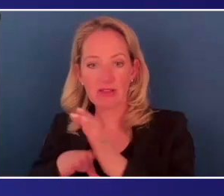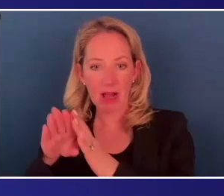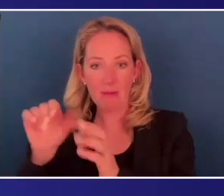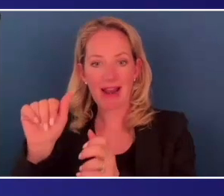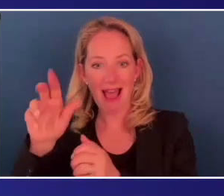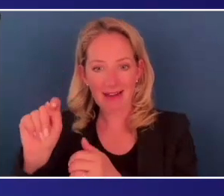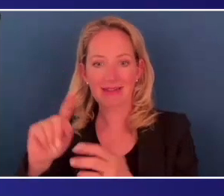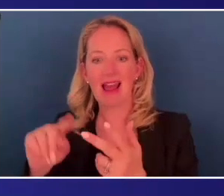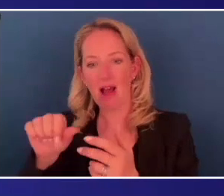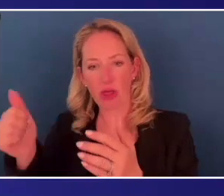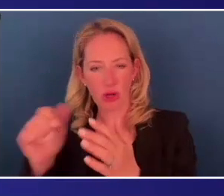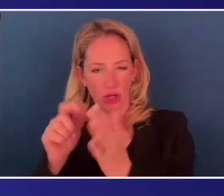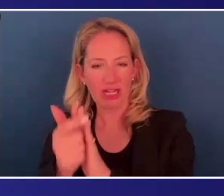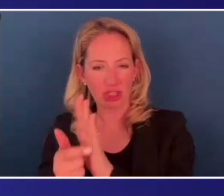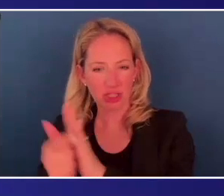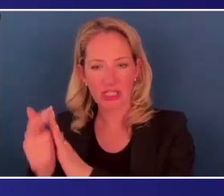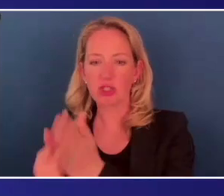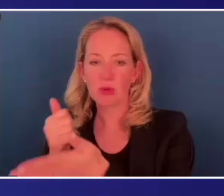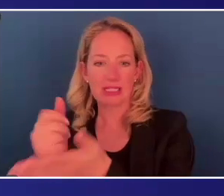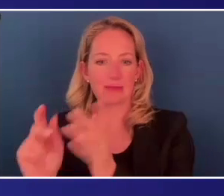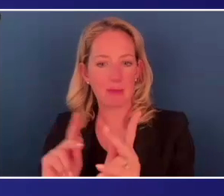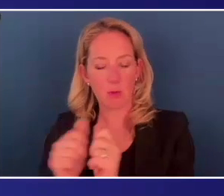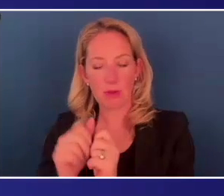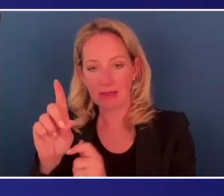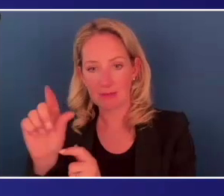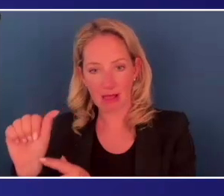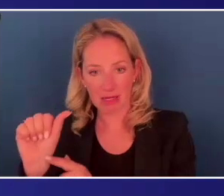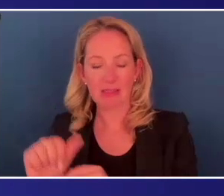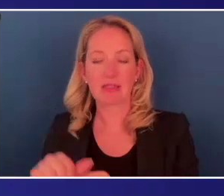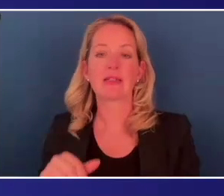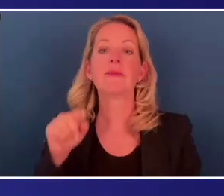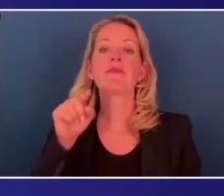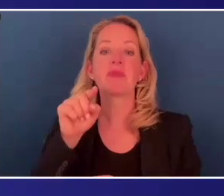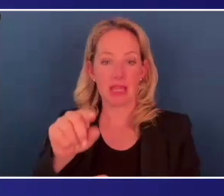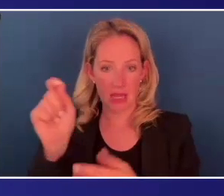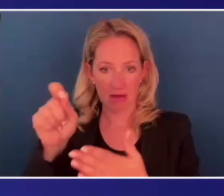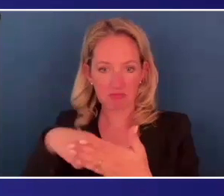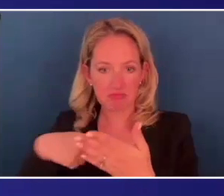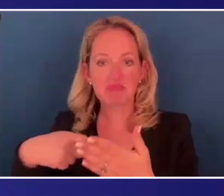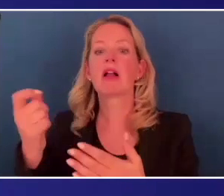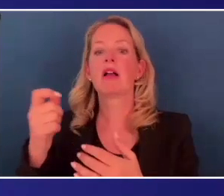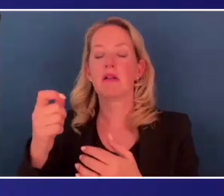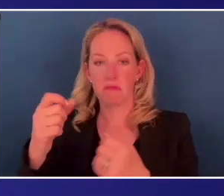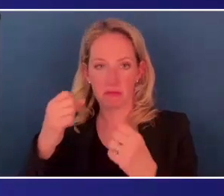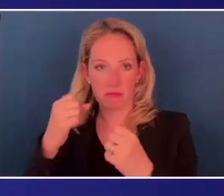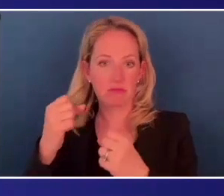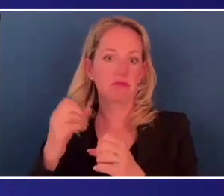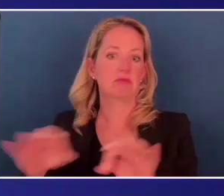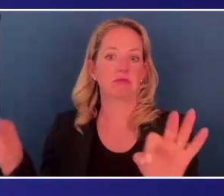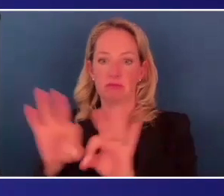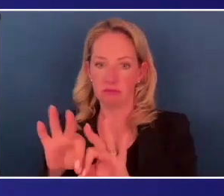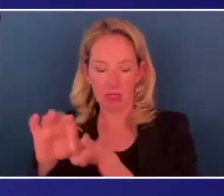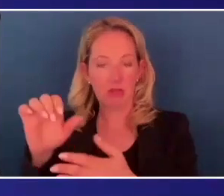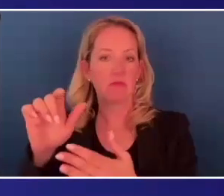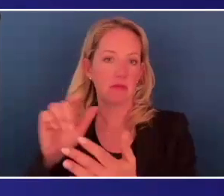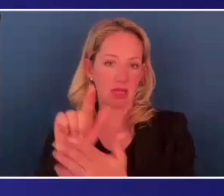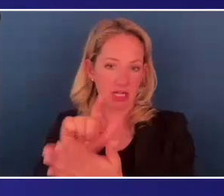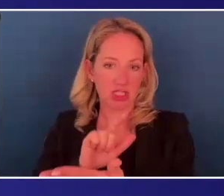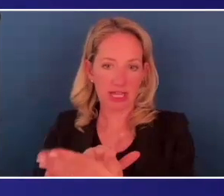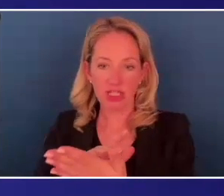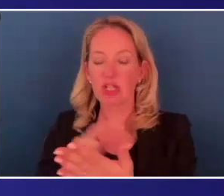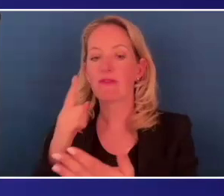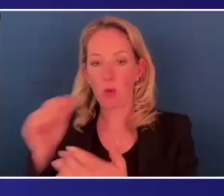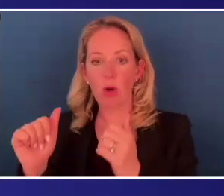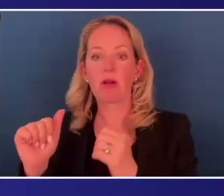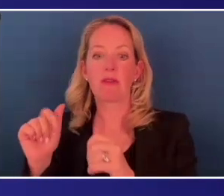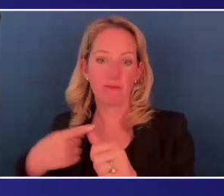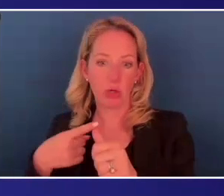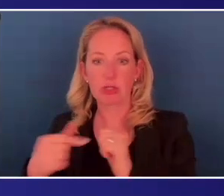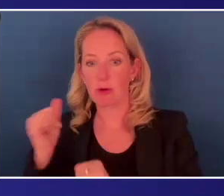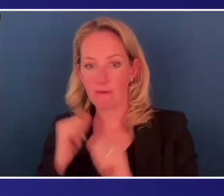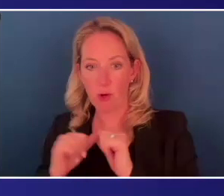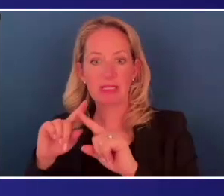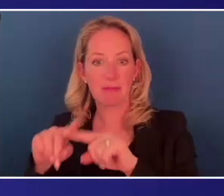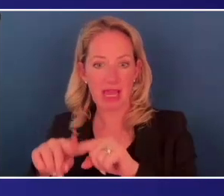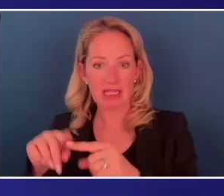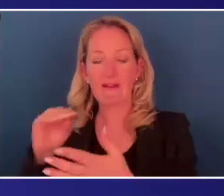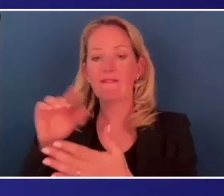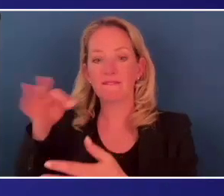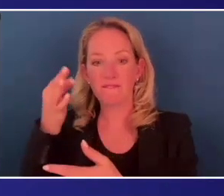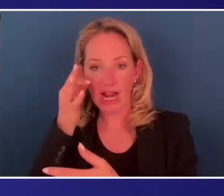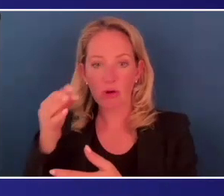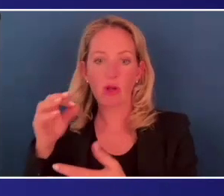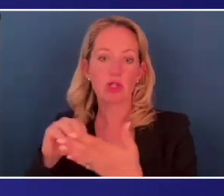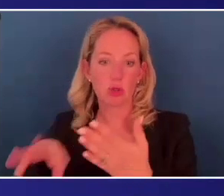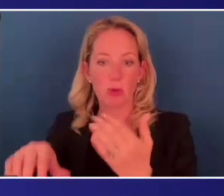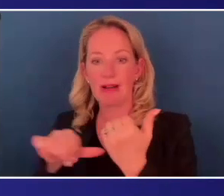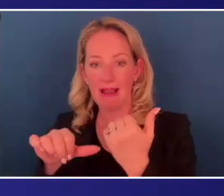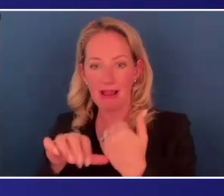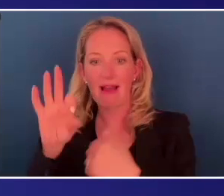He also drafted landmark legislation which created the federal government's 1st performance-based organization. The US Department of Education's federal student aid or FSA office.